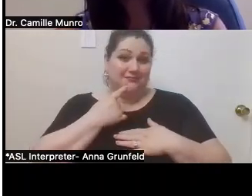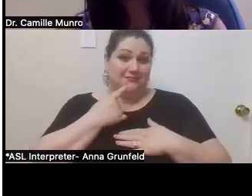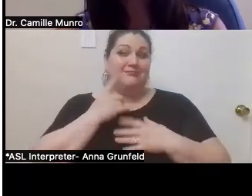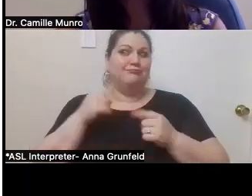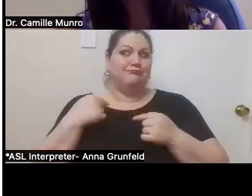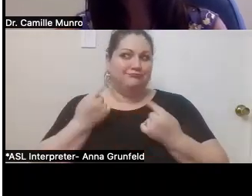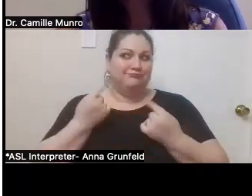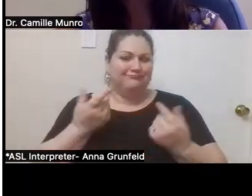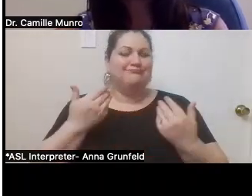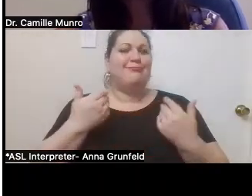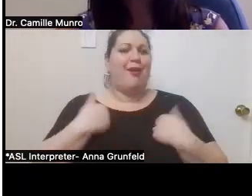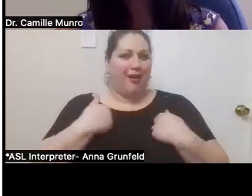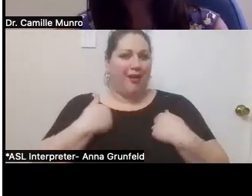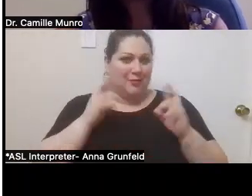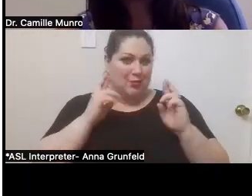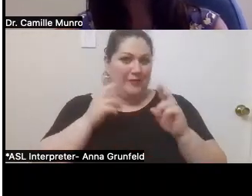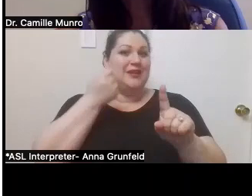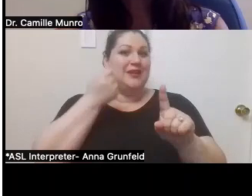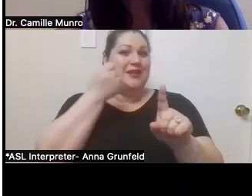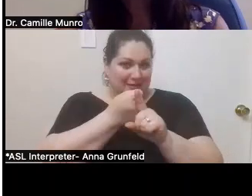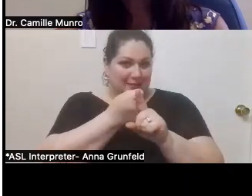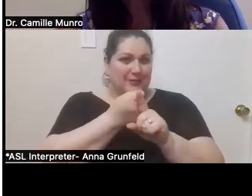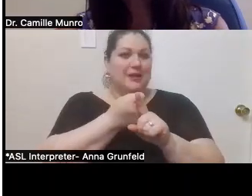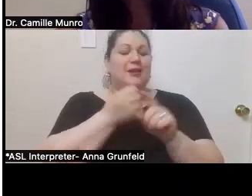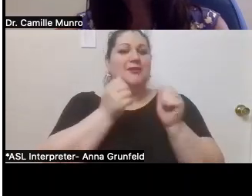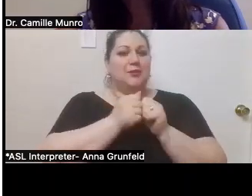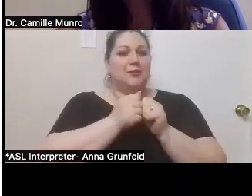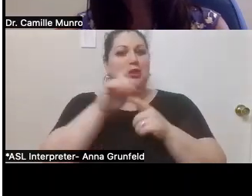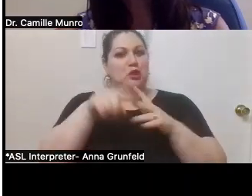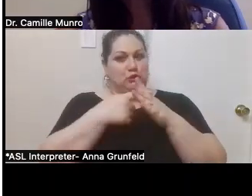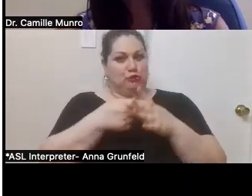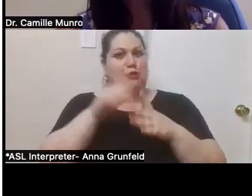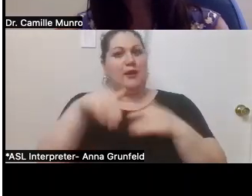the process and statement in that the Canadian Journal of Physician